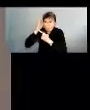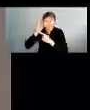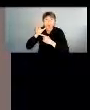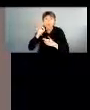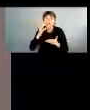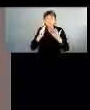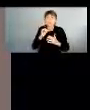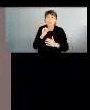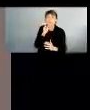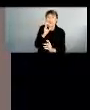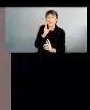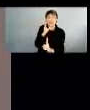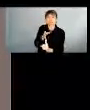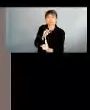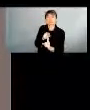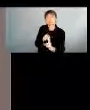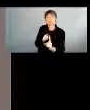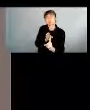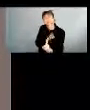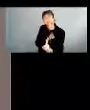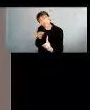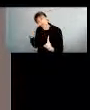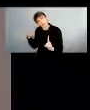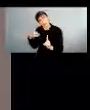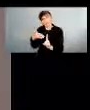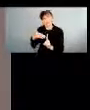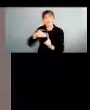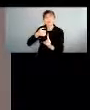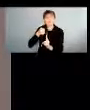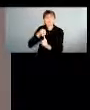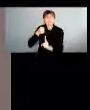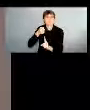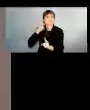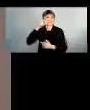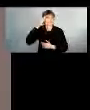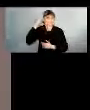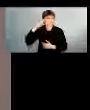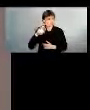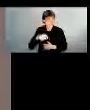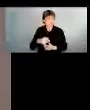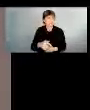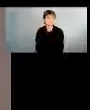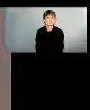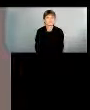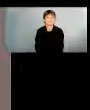on your ability to connect through your practice in the future.